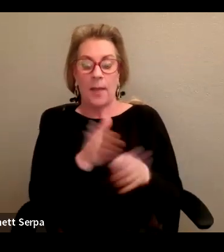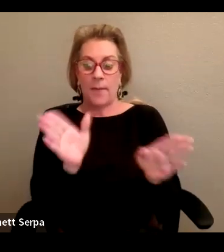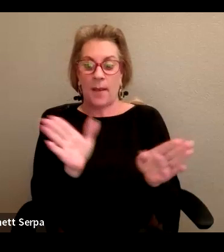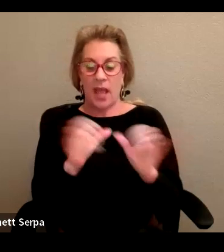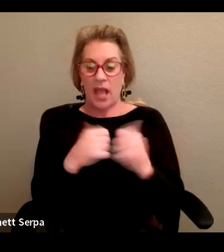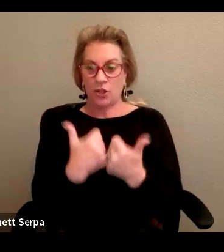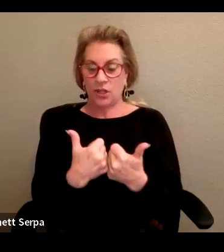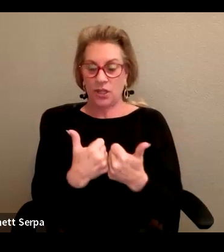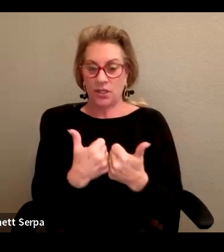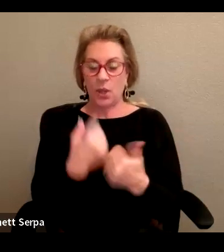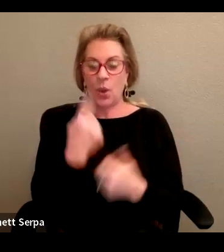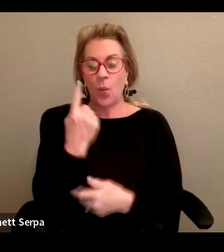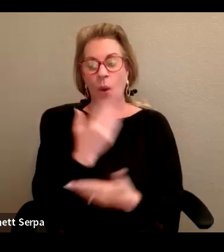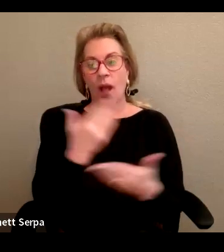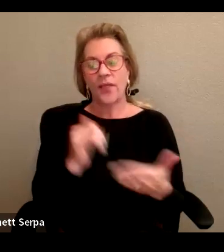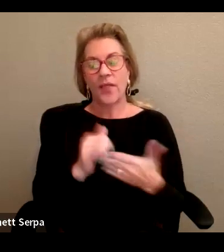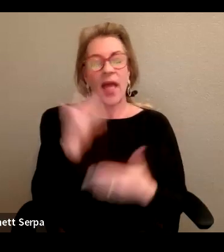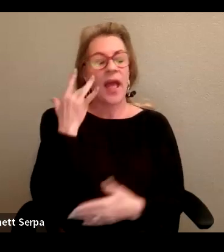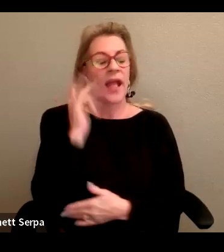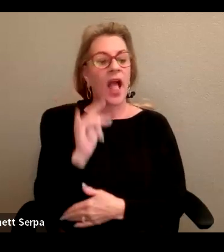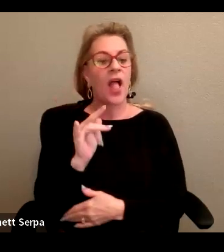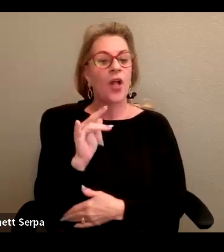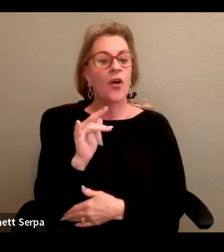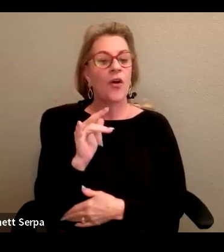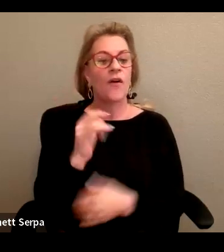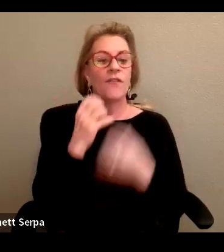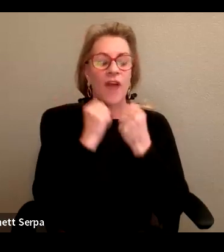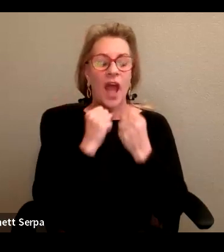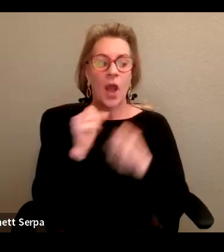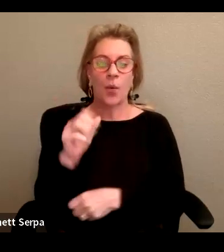among other things the California values act directs the Department of Justice to promate